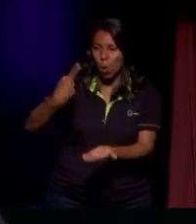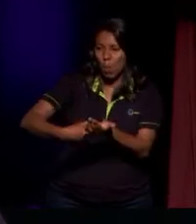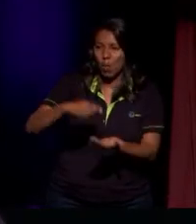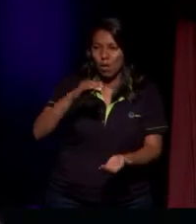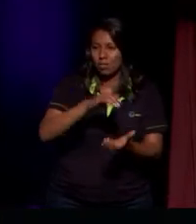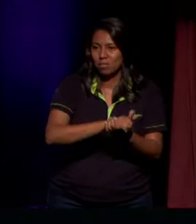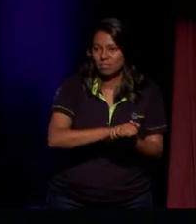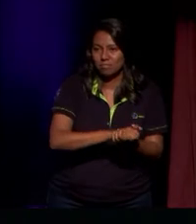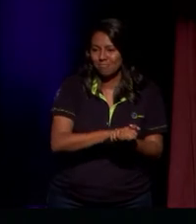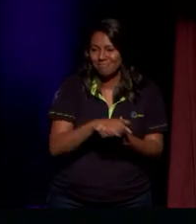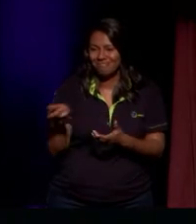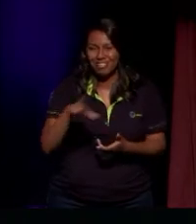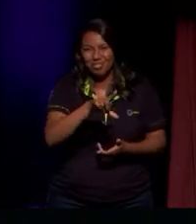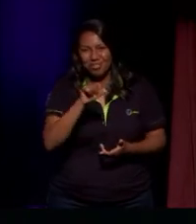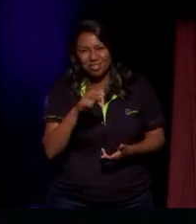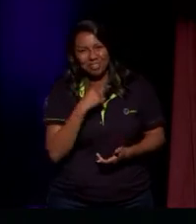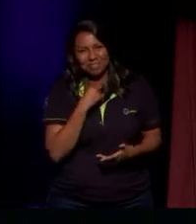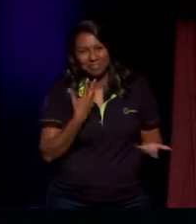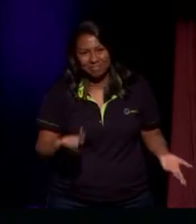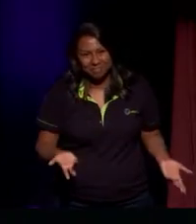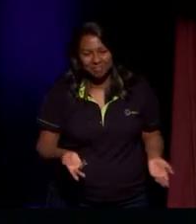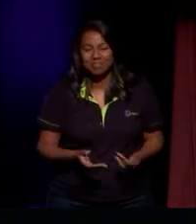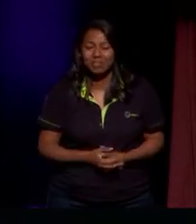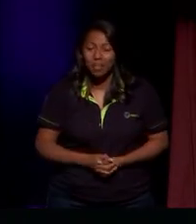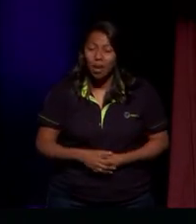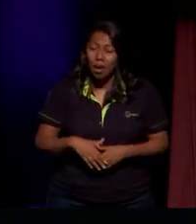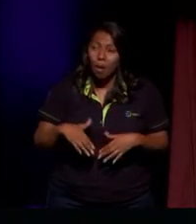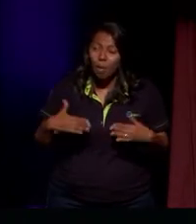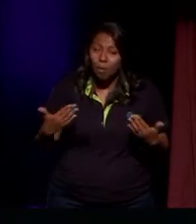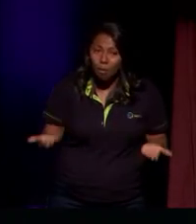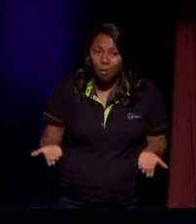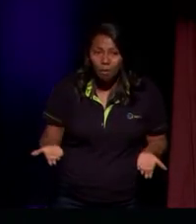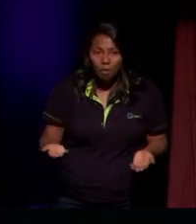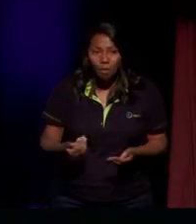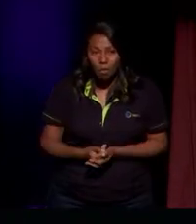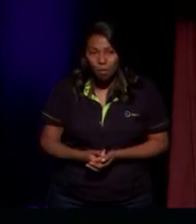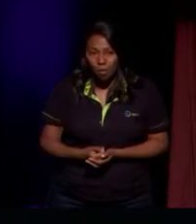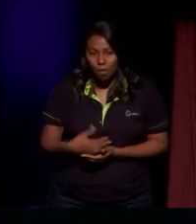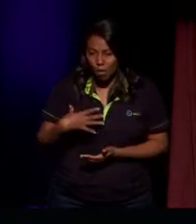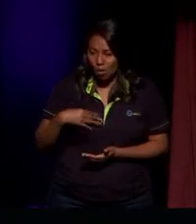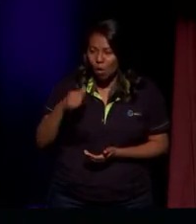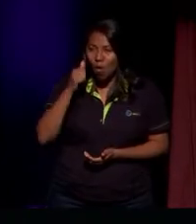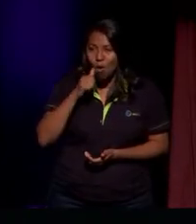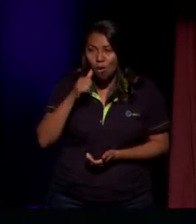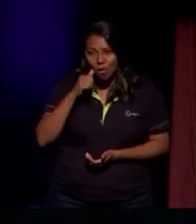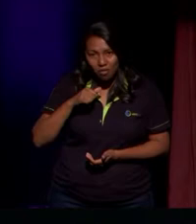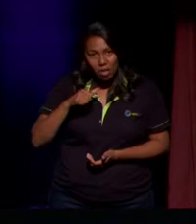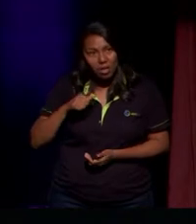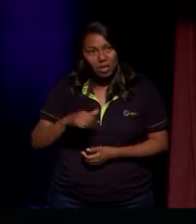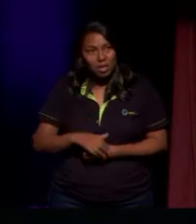with people from the community itself, or else they sent their daughters to study in Lebanon,